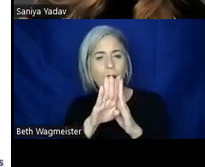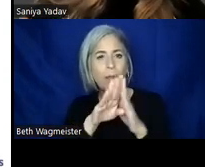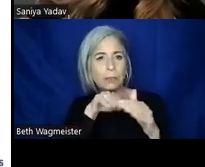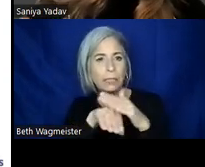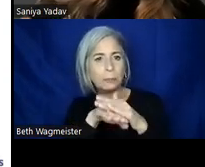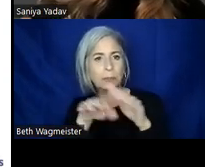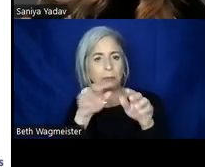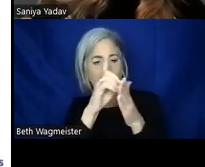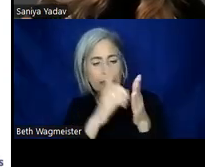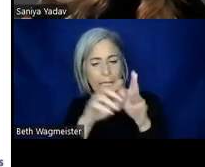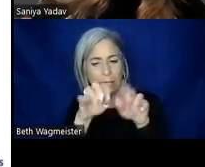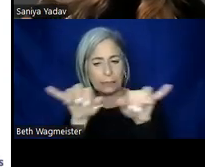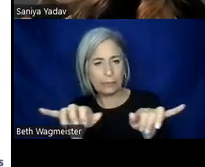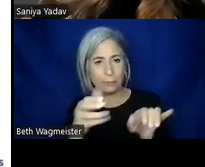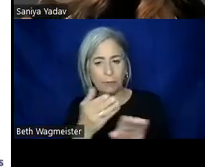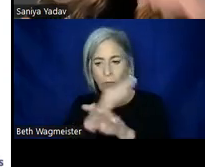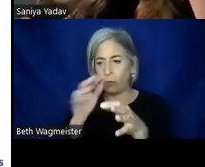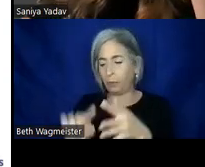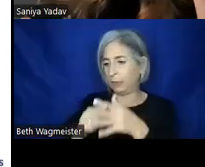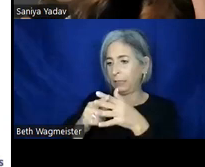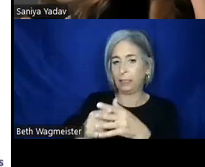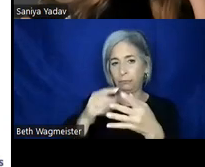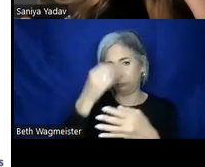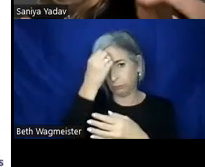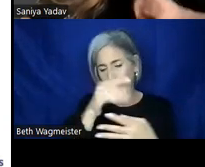Before we begin, we have a few general housekeeping items to go over.